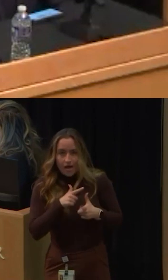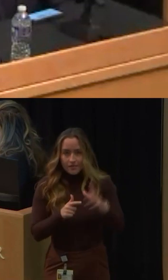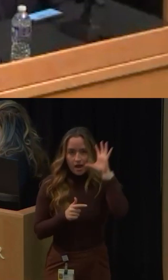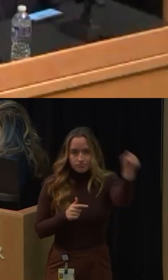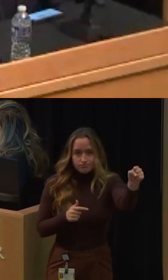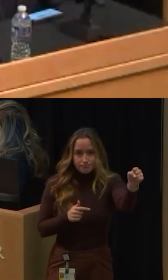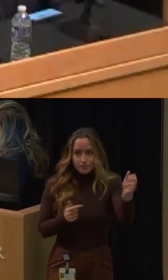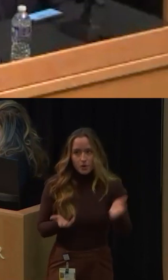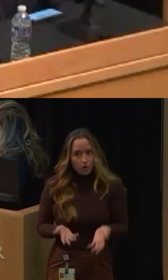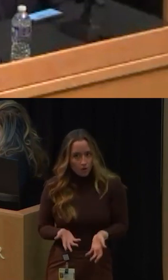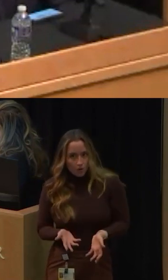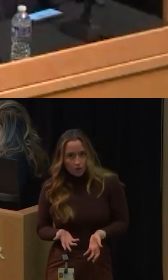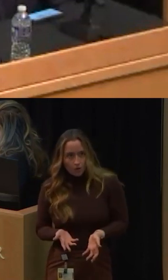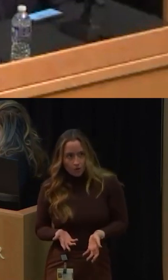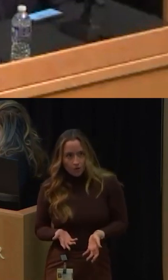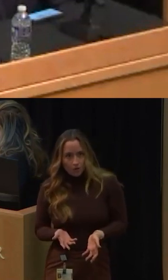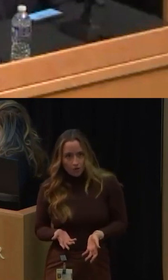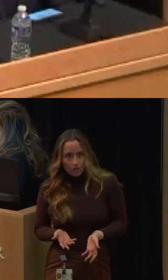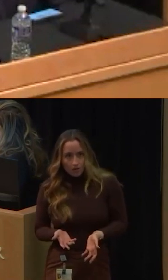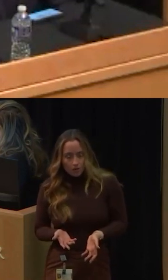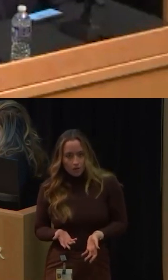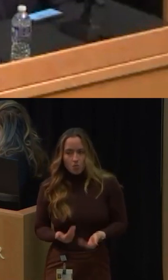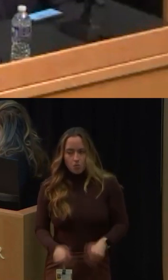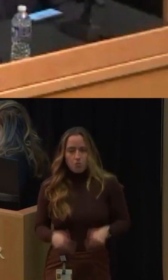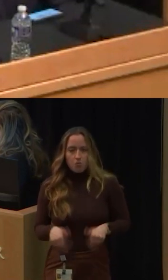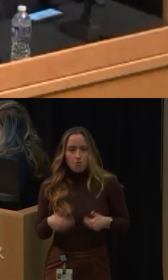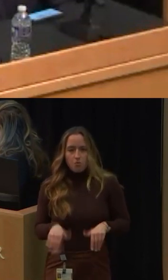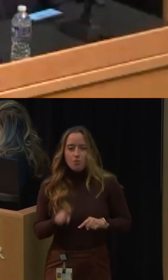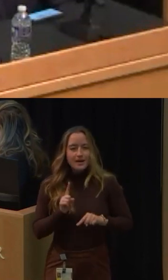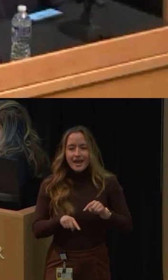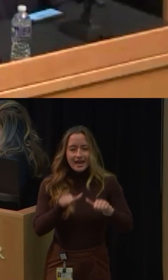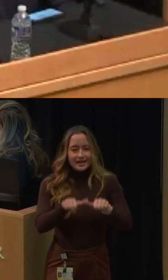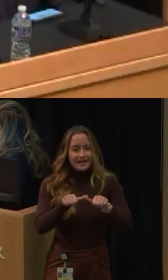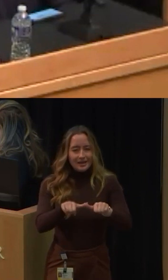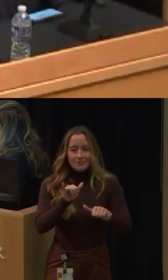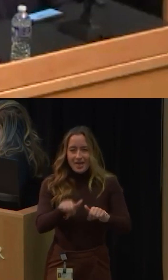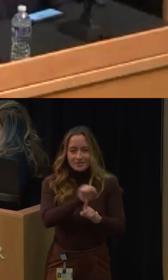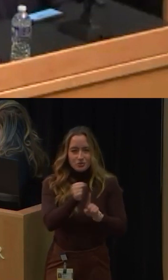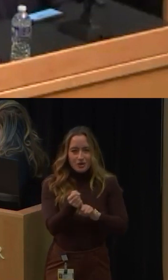I mean, you know, that's, you know, we can't continue in a situation like that